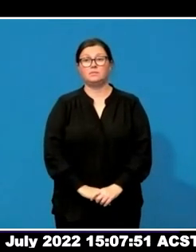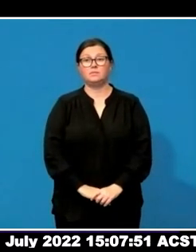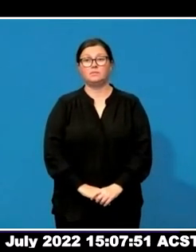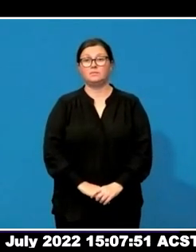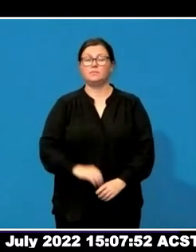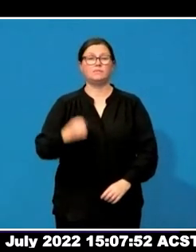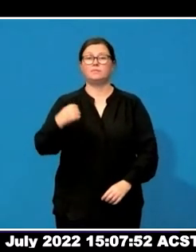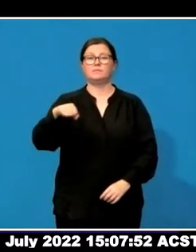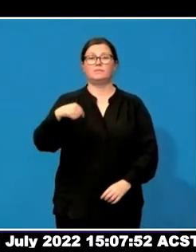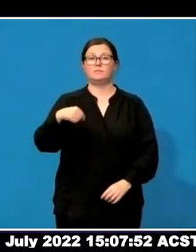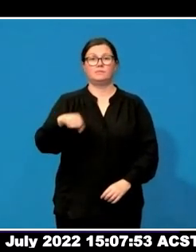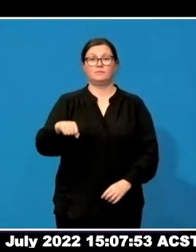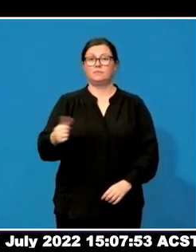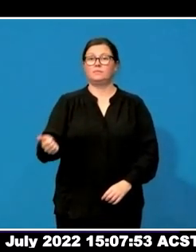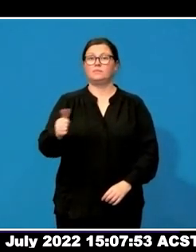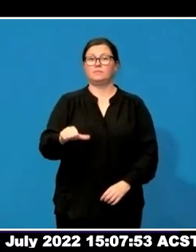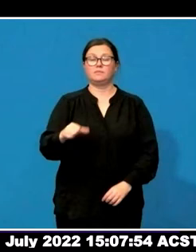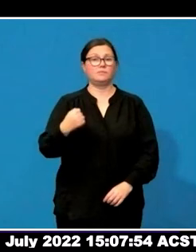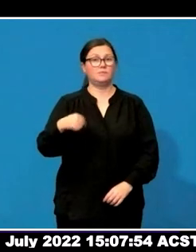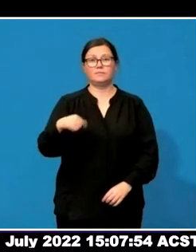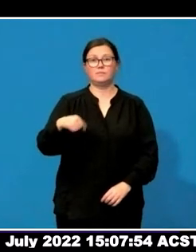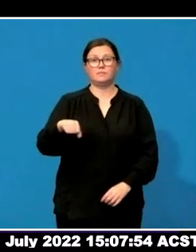You don't. Okay. All right. Thank you very much.